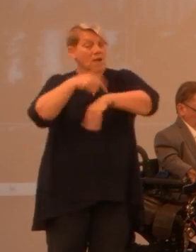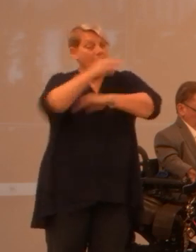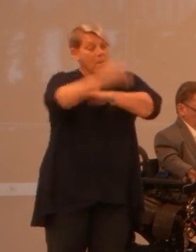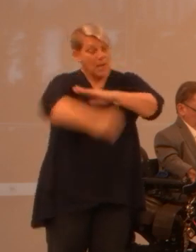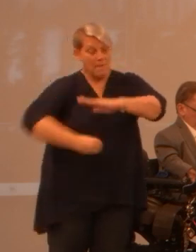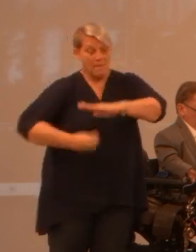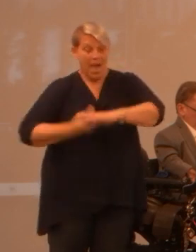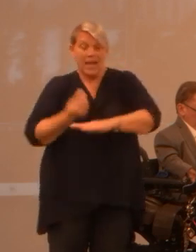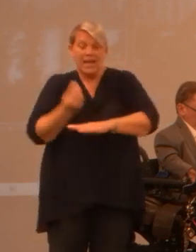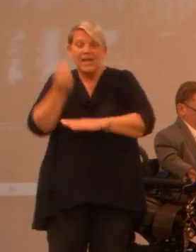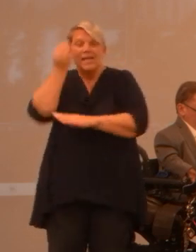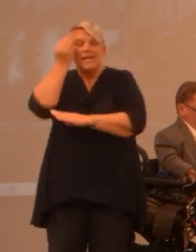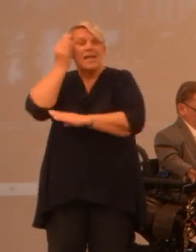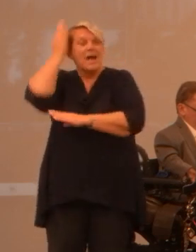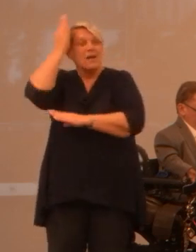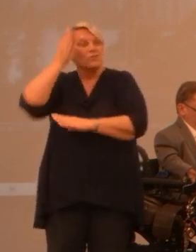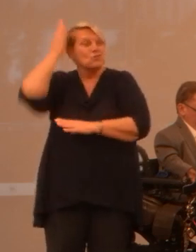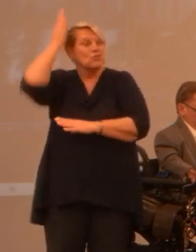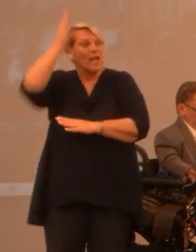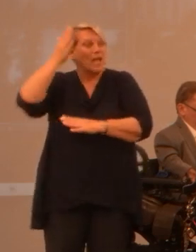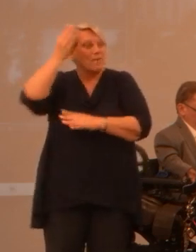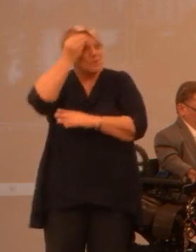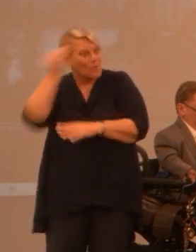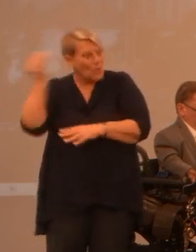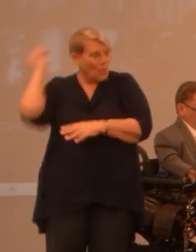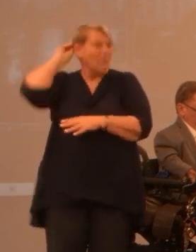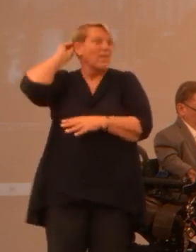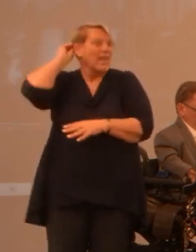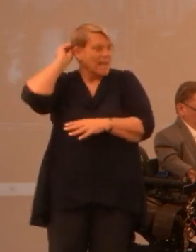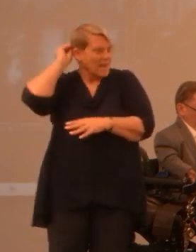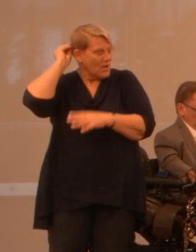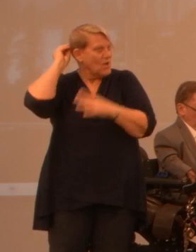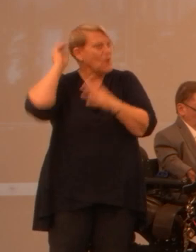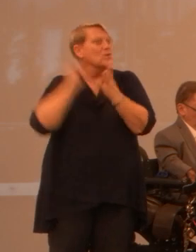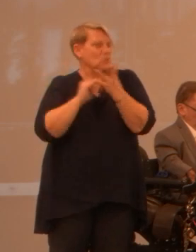our dreams, and our subconscious to give us guidance and support on our customs.